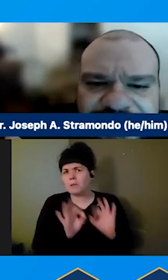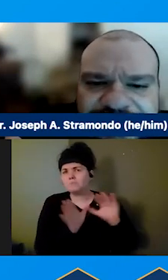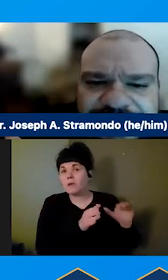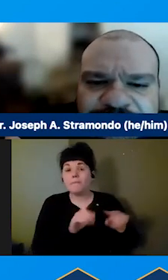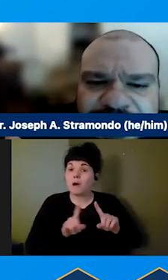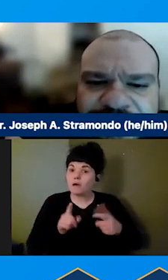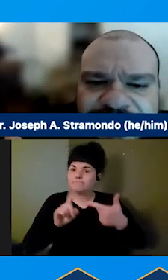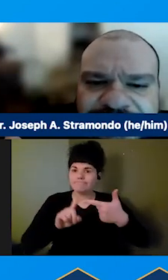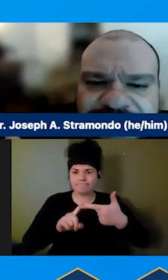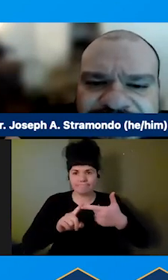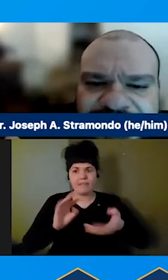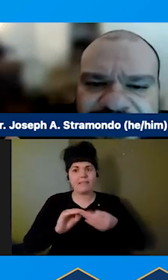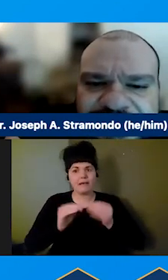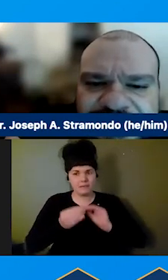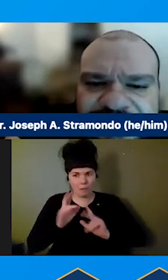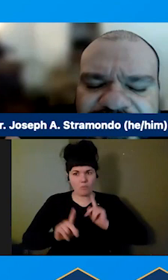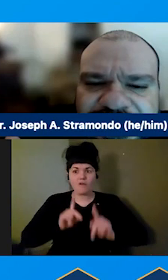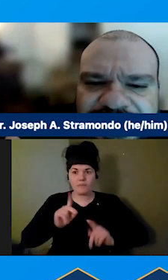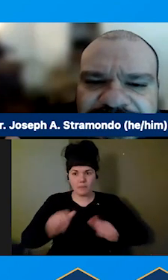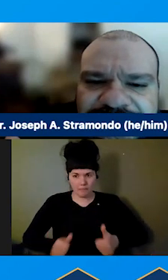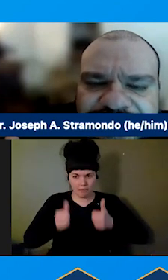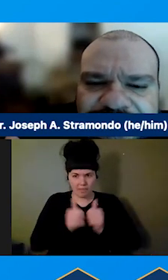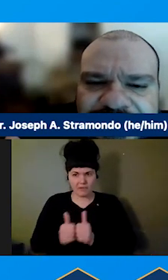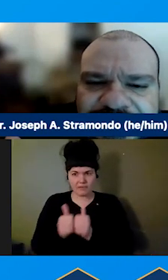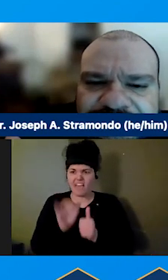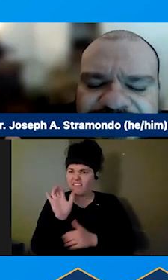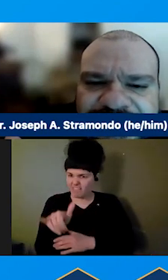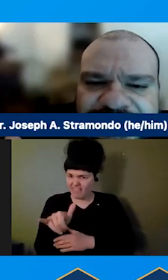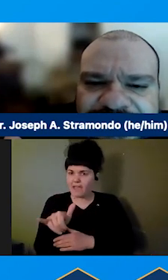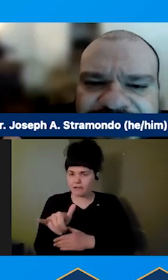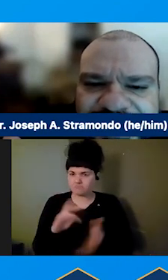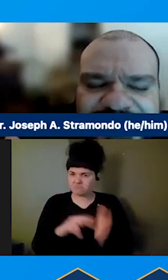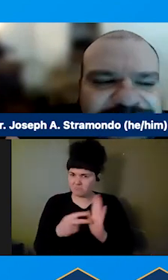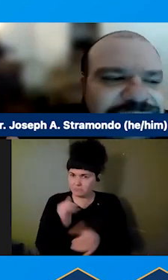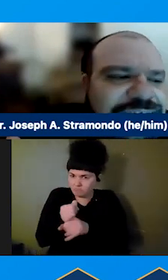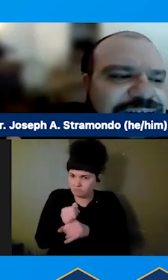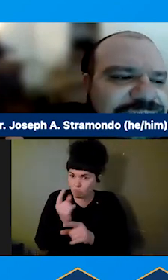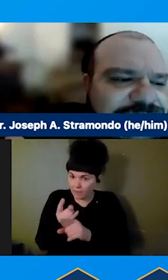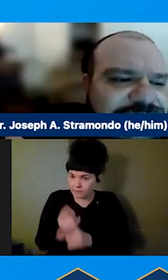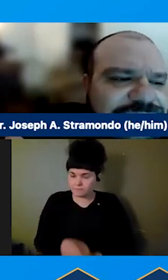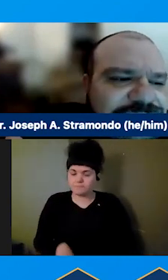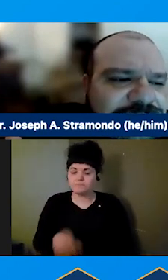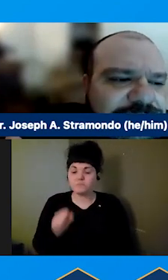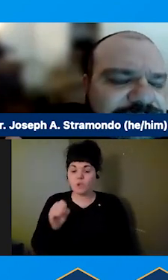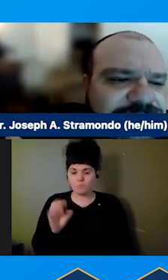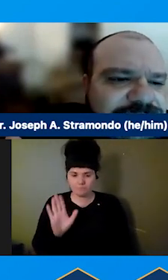number of people that are living together. Right. And so let's